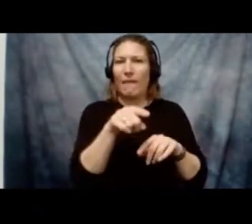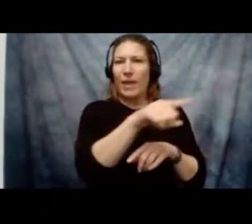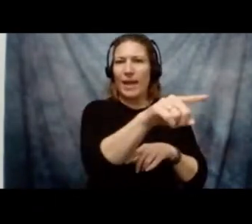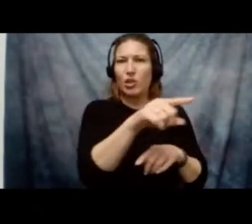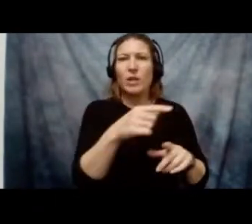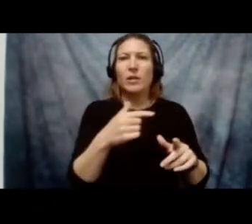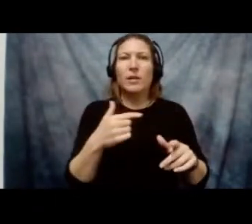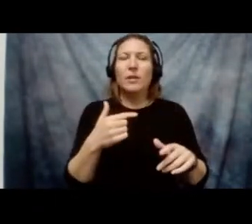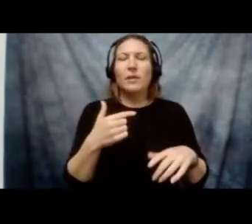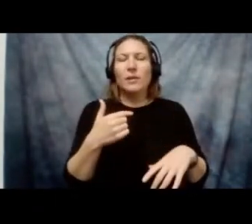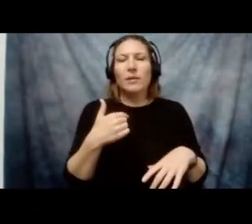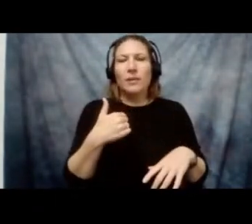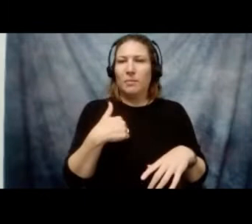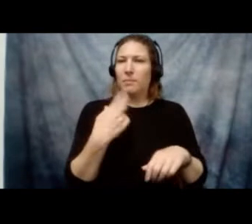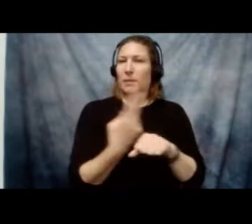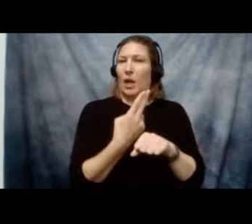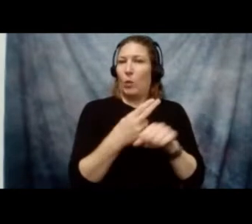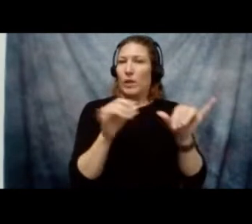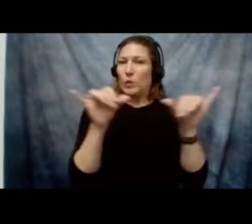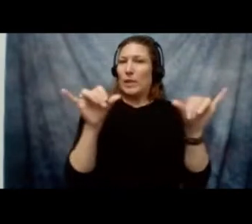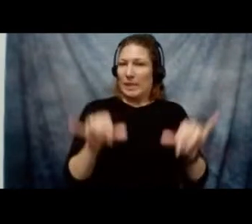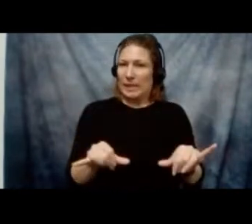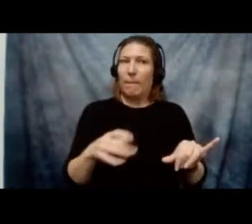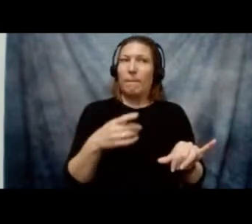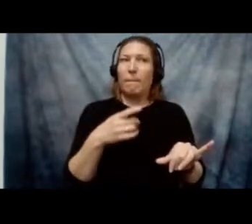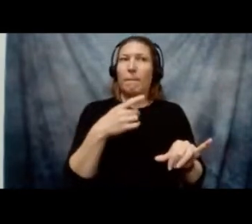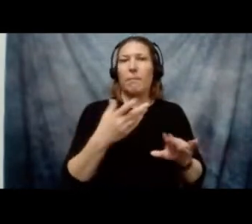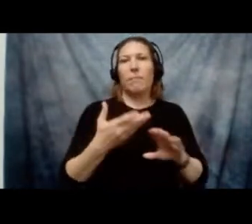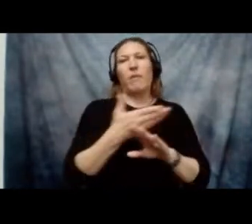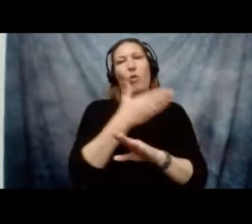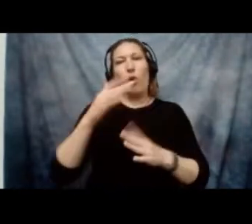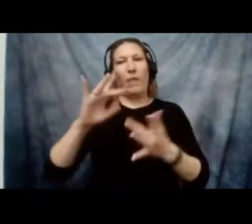more accessible um i could tab through all the fields and do the searches that i need to do and